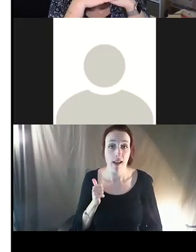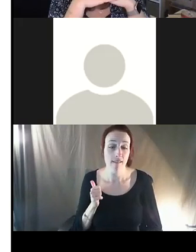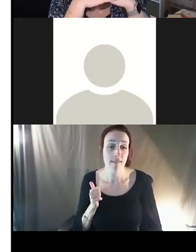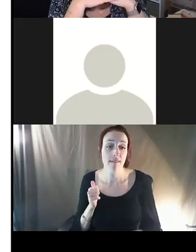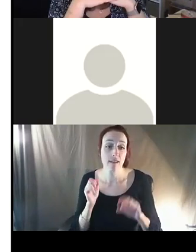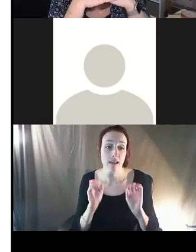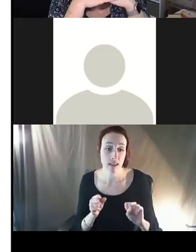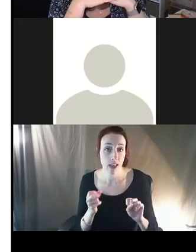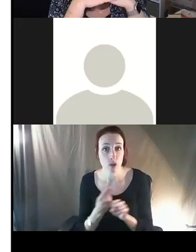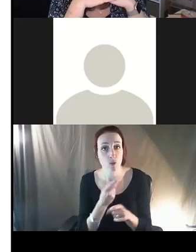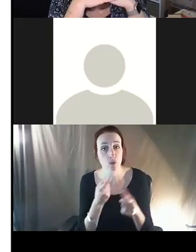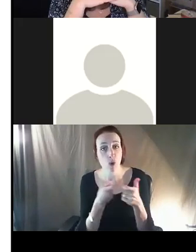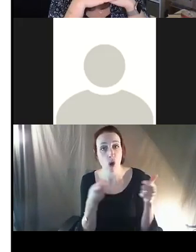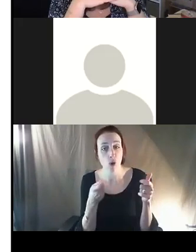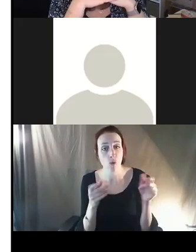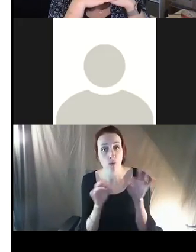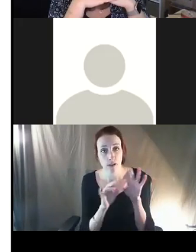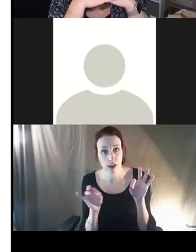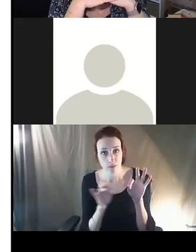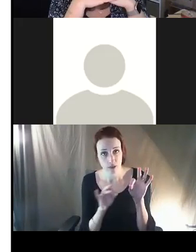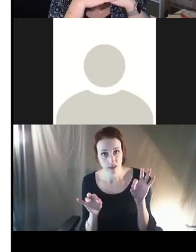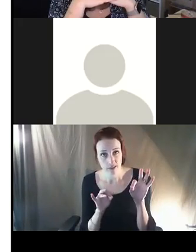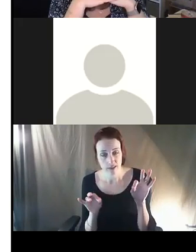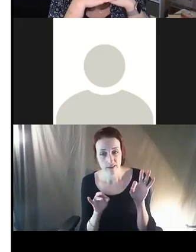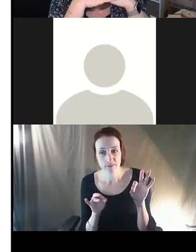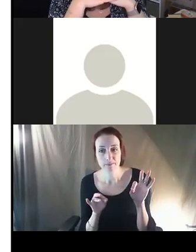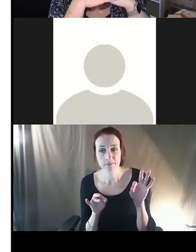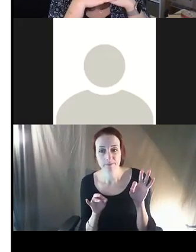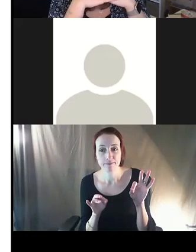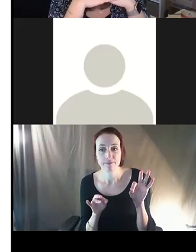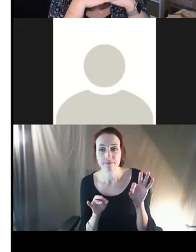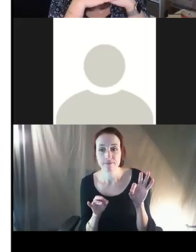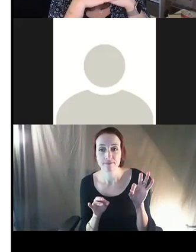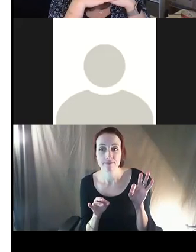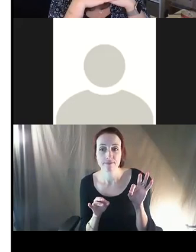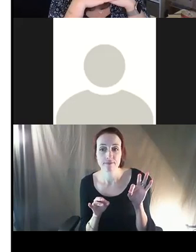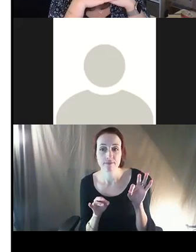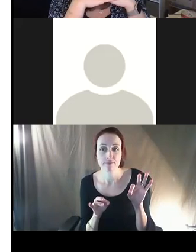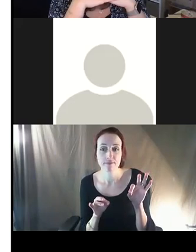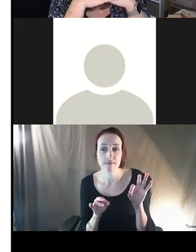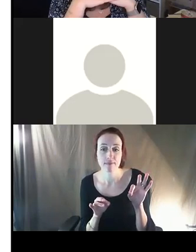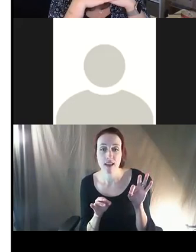caption tool that instead of it being displayed on the main display, it can be displayed somewhere